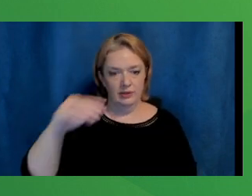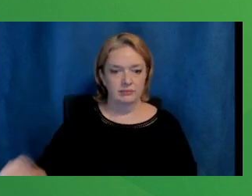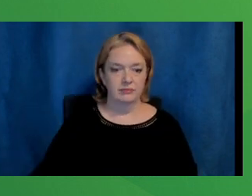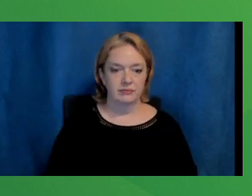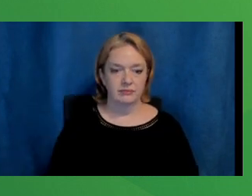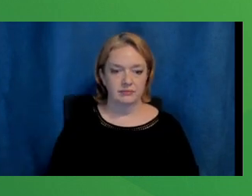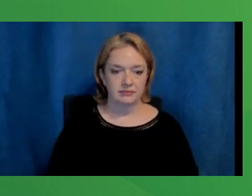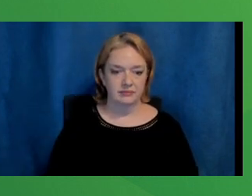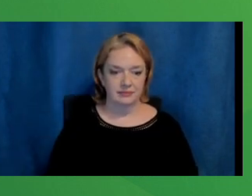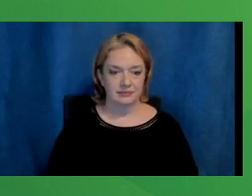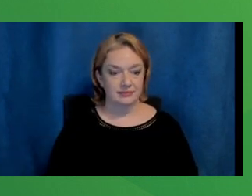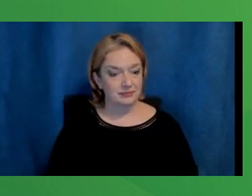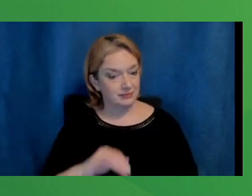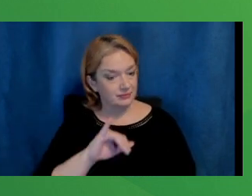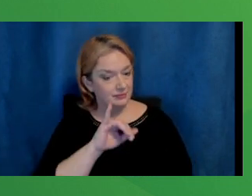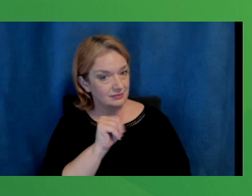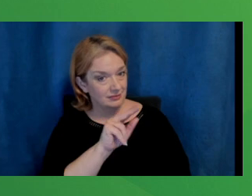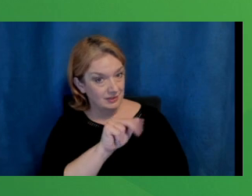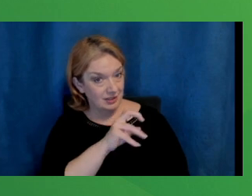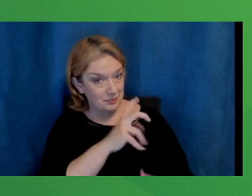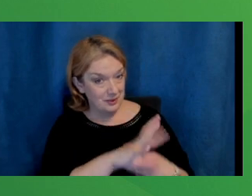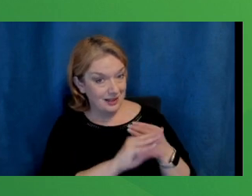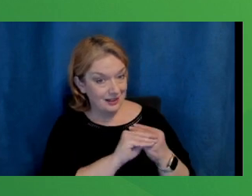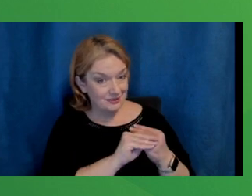Yes. so basically, honestly,